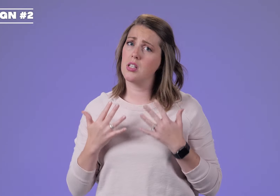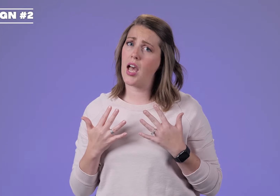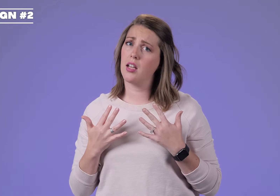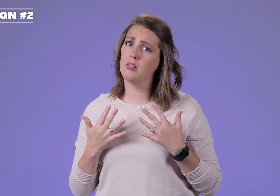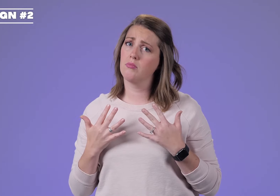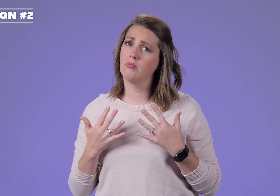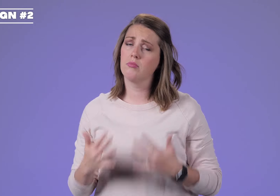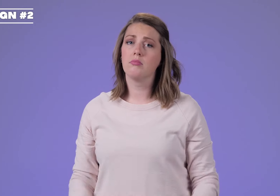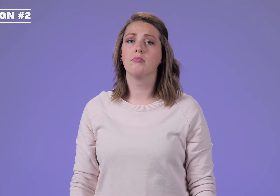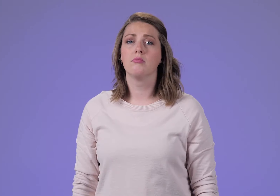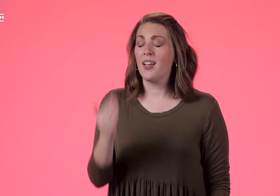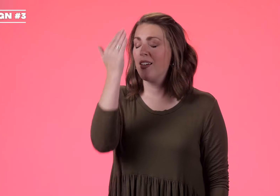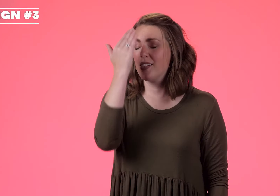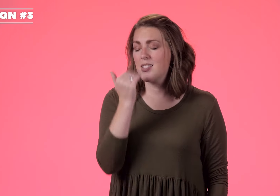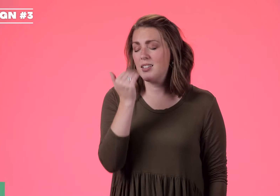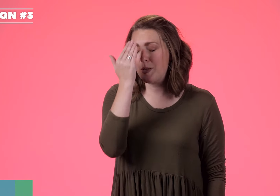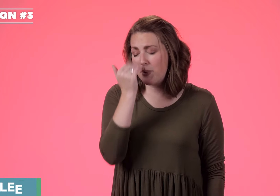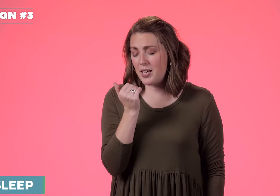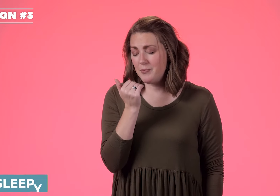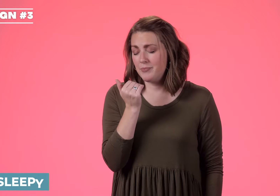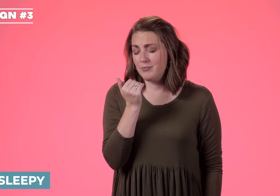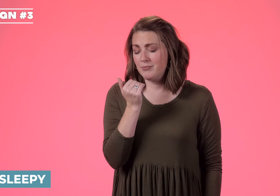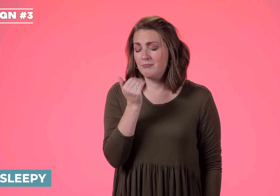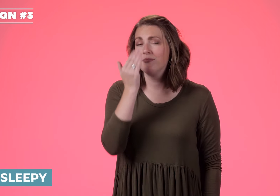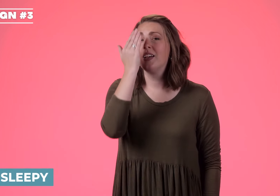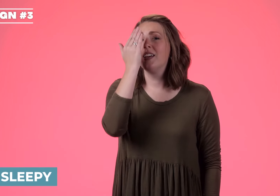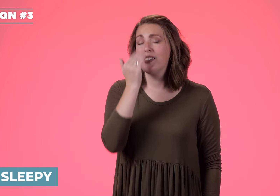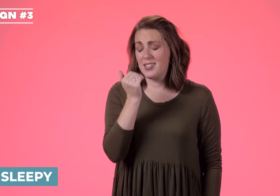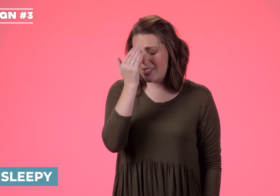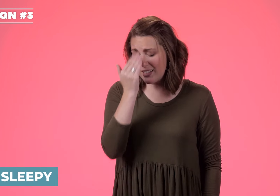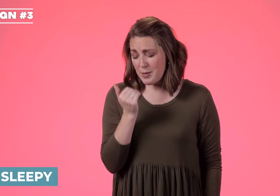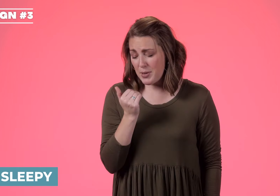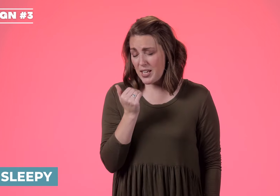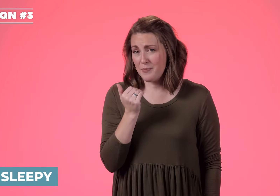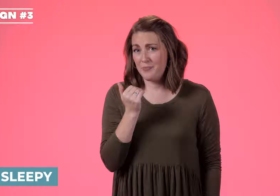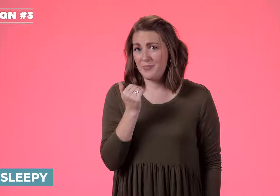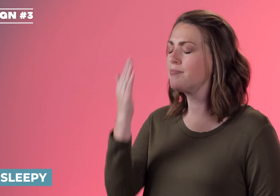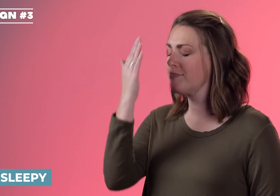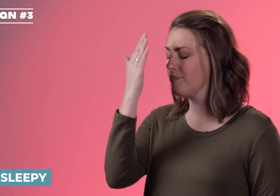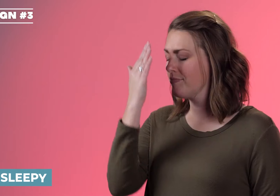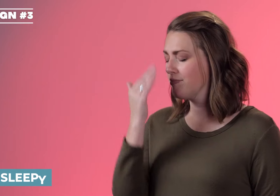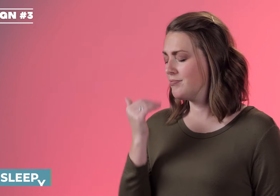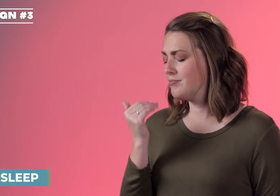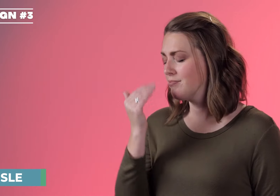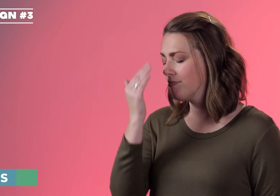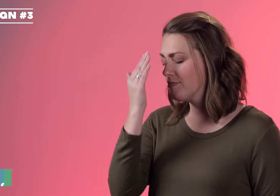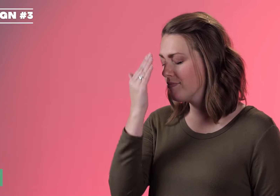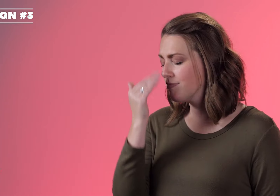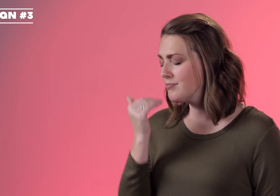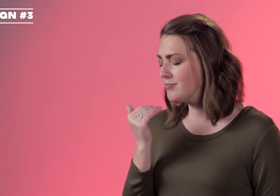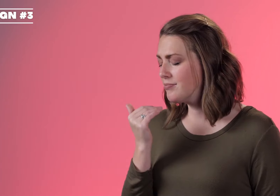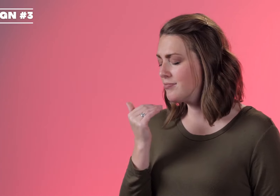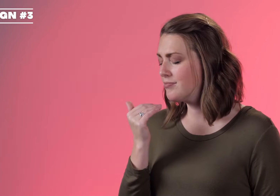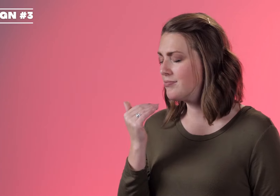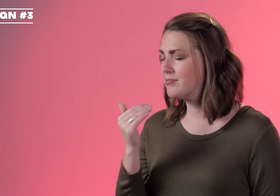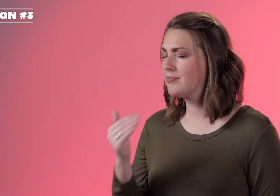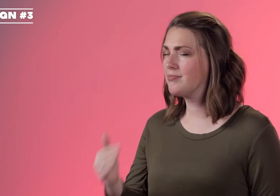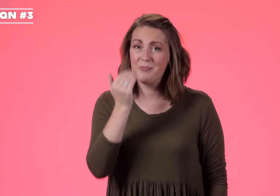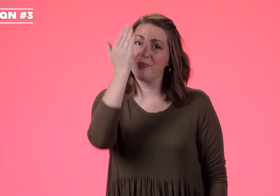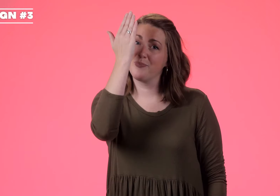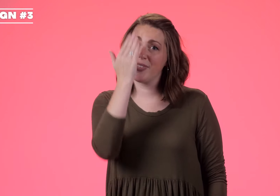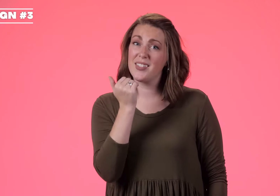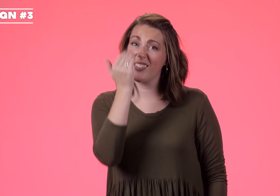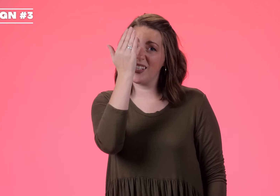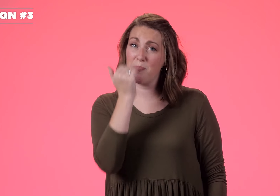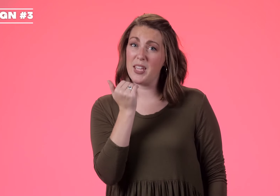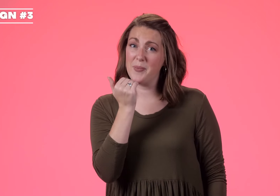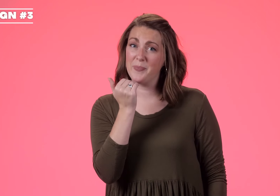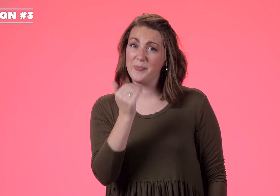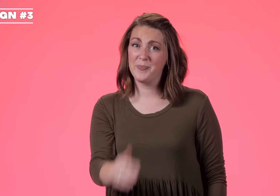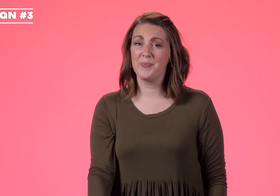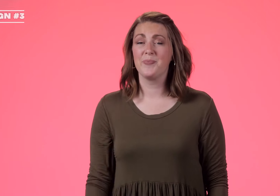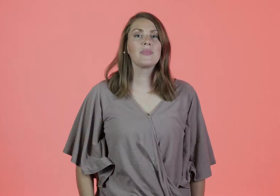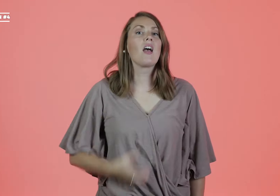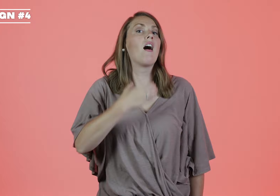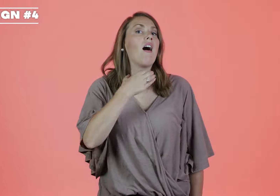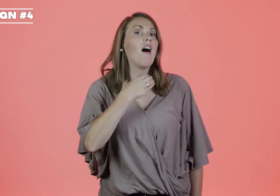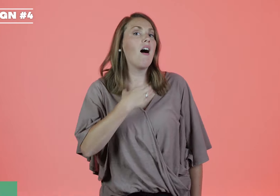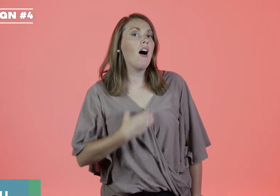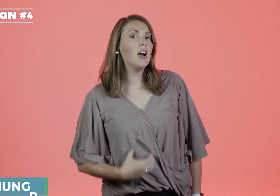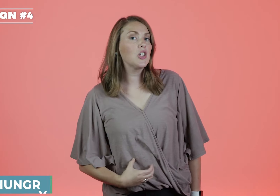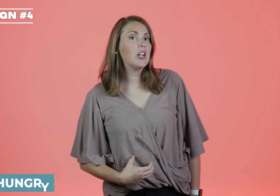'sad.' 'Sleepy', 'sleepy', it's like your head is nodding off, 'sleepy'. 'Hungry',